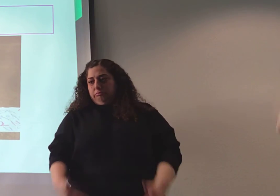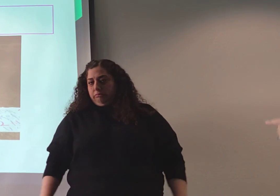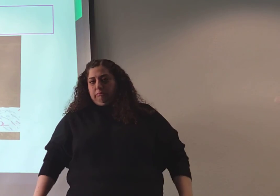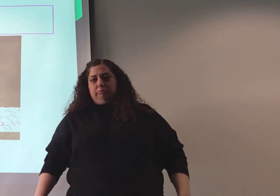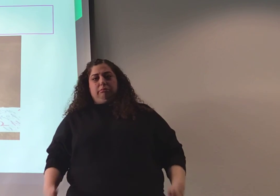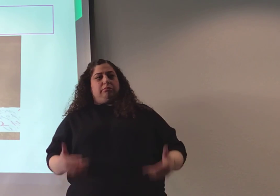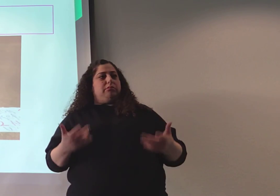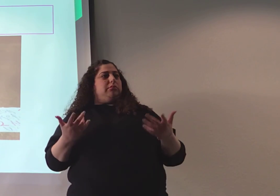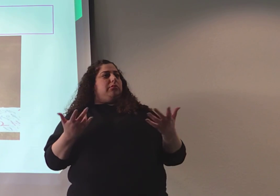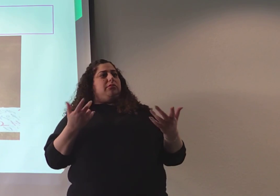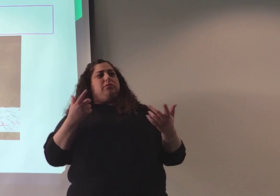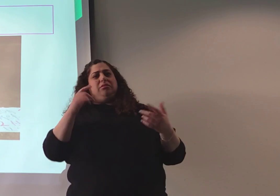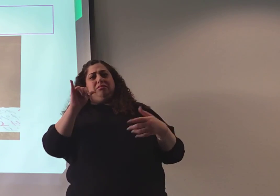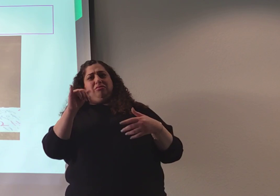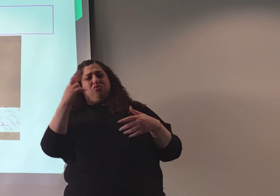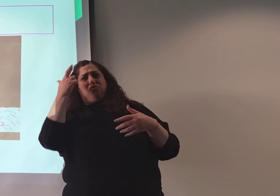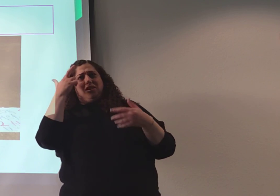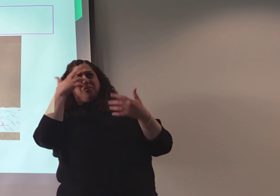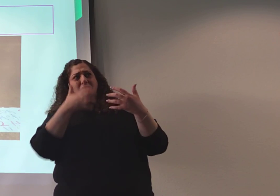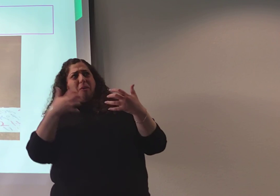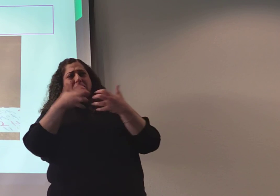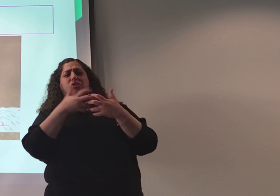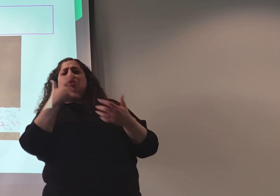What is the landlord obligated to?